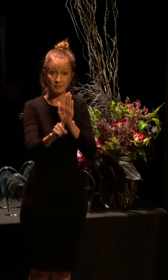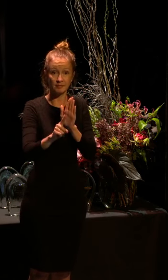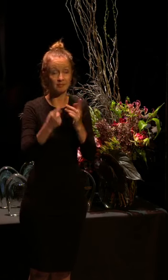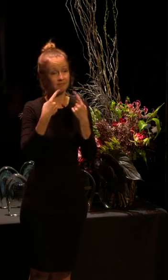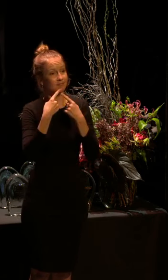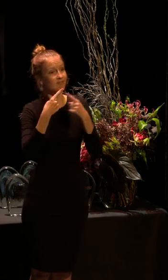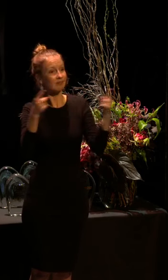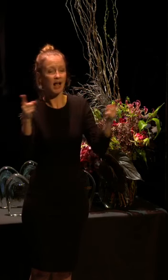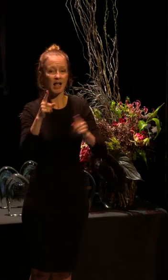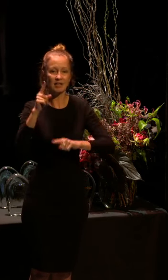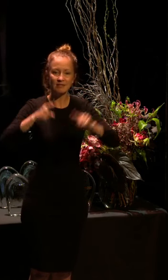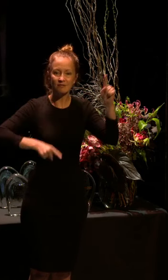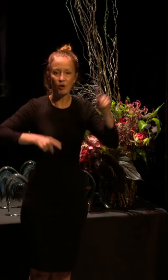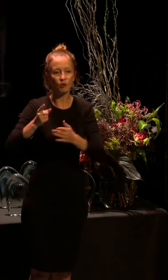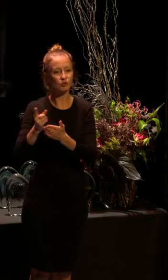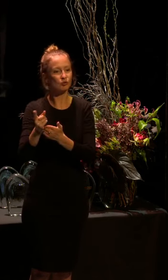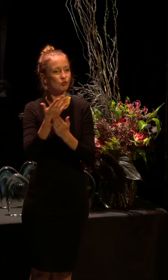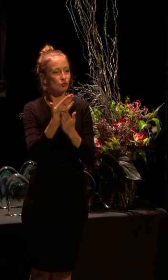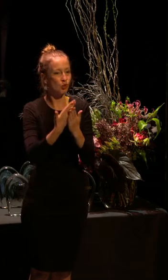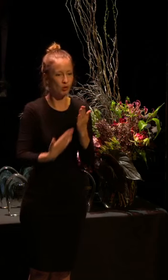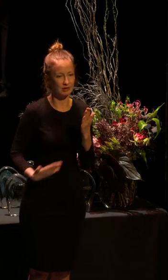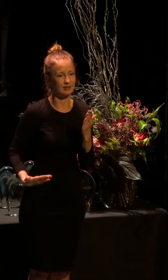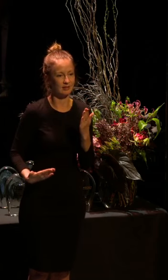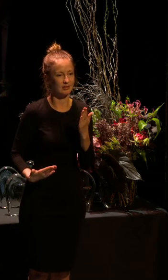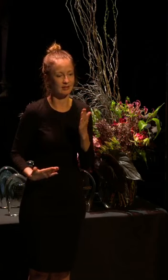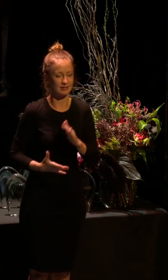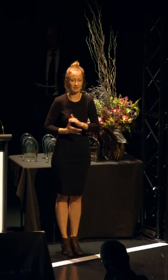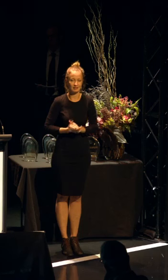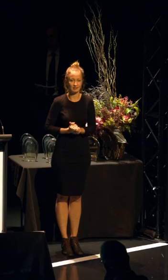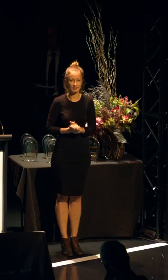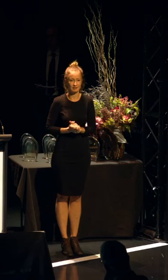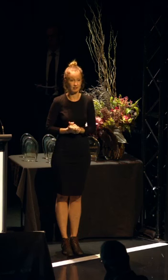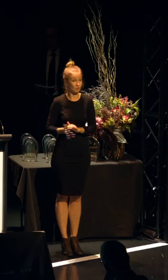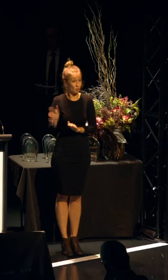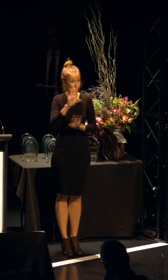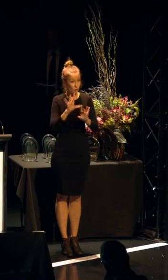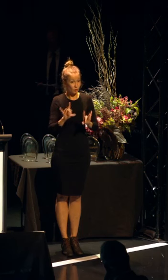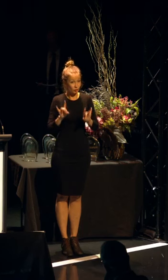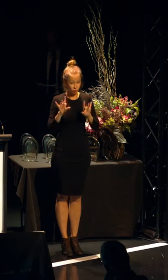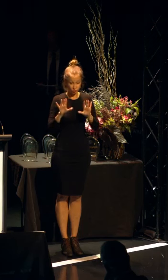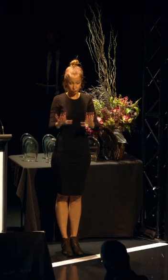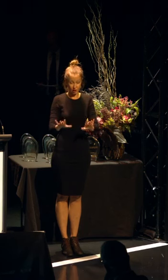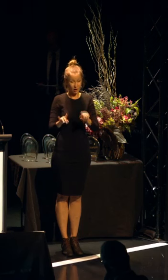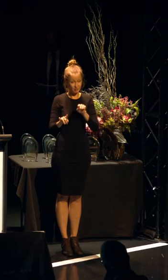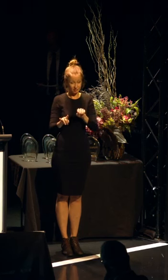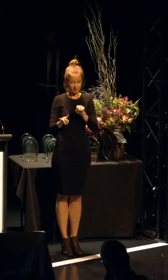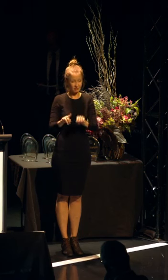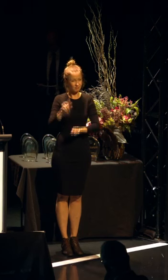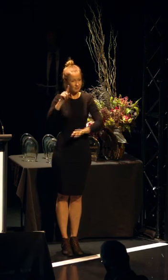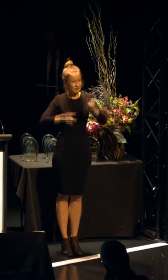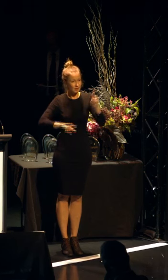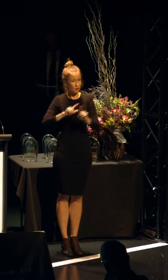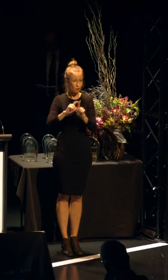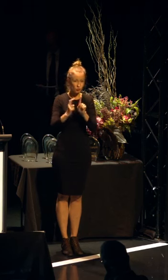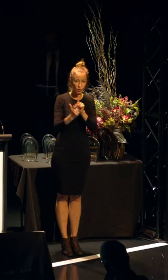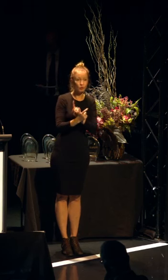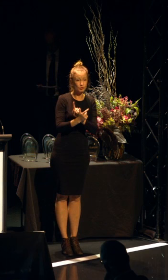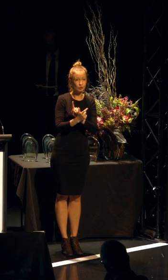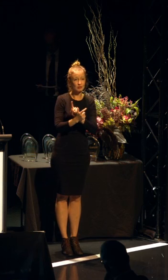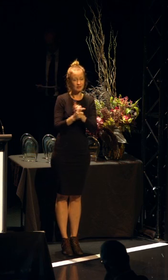of one of the most linguistically and culturally diverse populations here on earth.